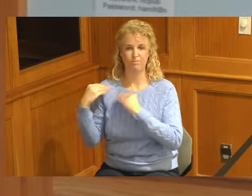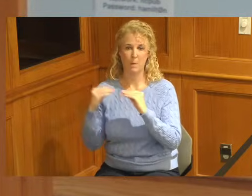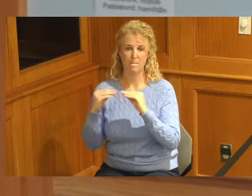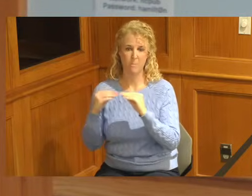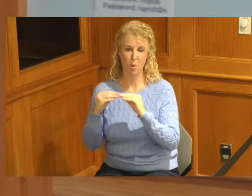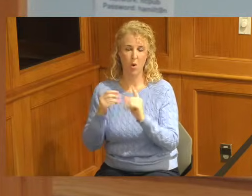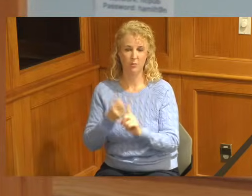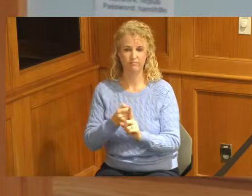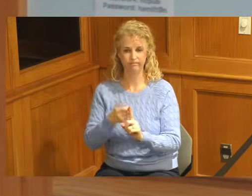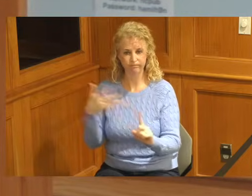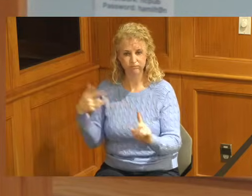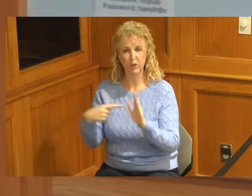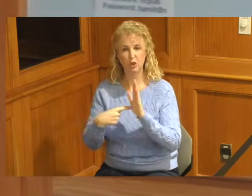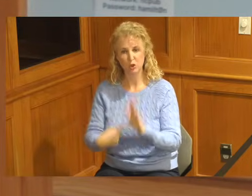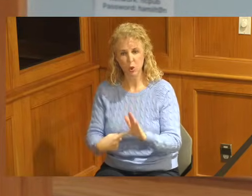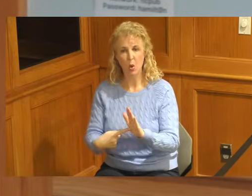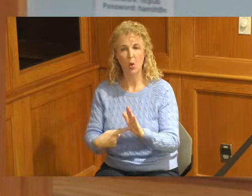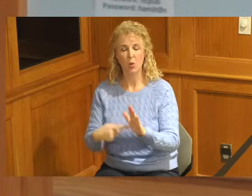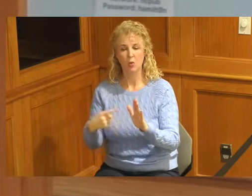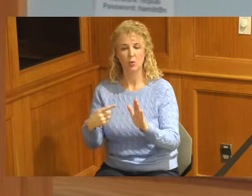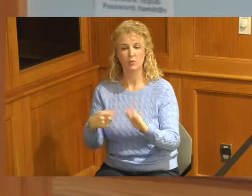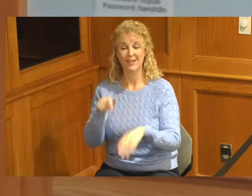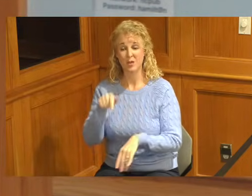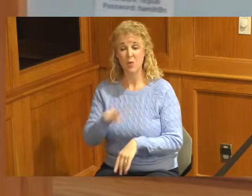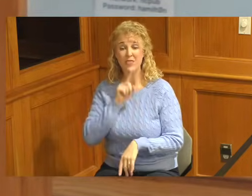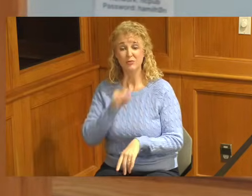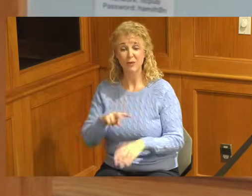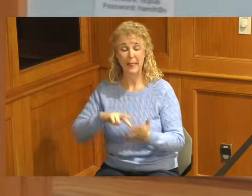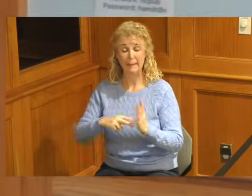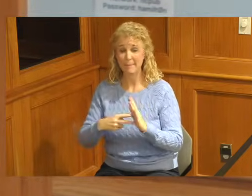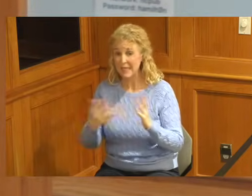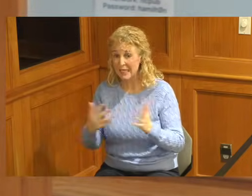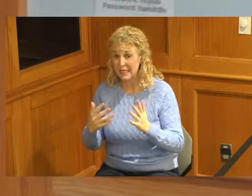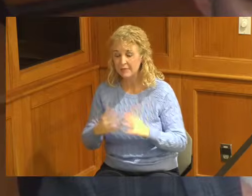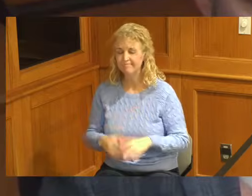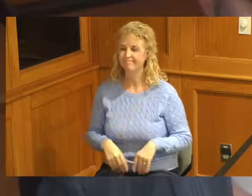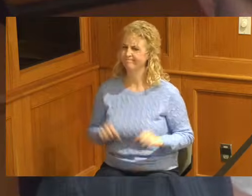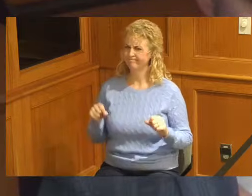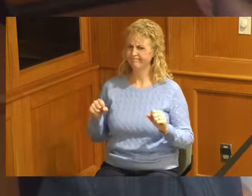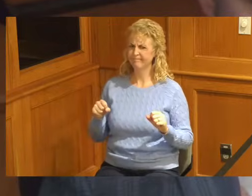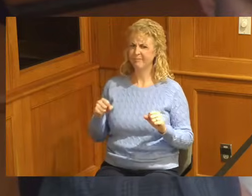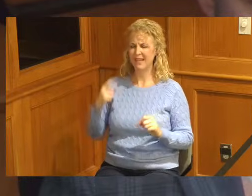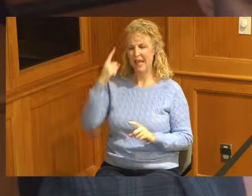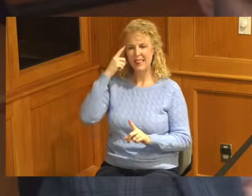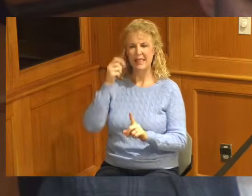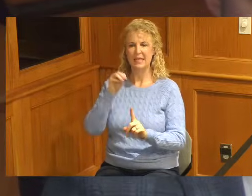to like lay do that groundwork laying. Yeah. And I would say it it's maybe exposure to some of these